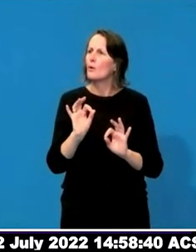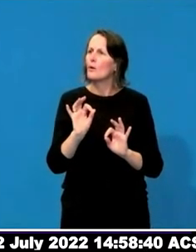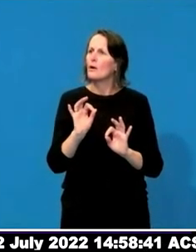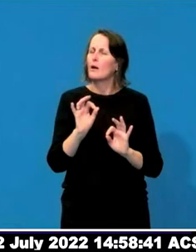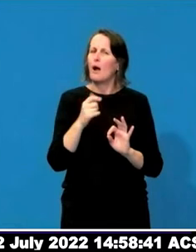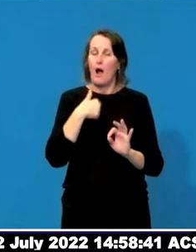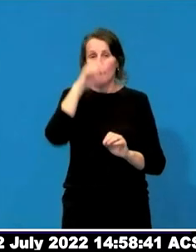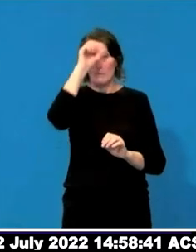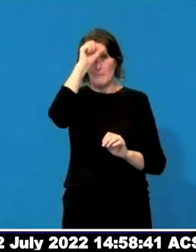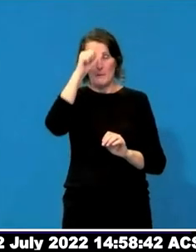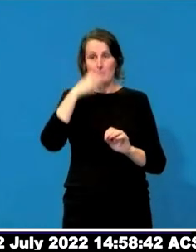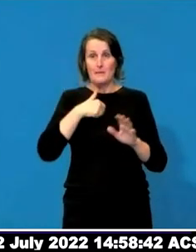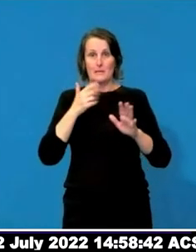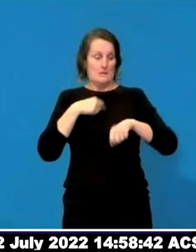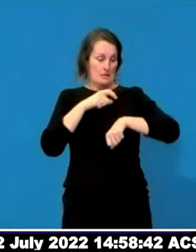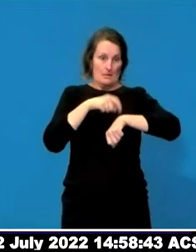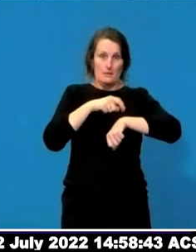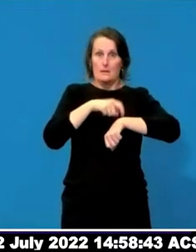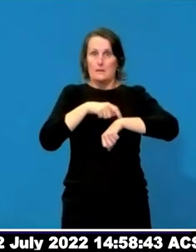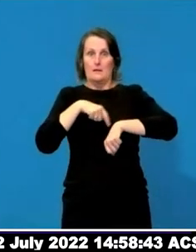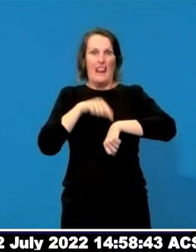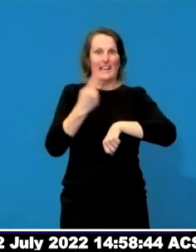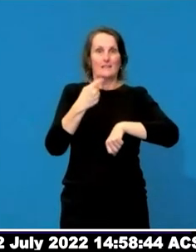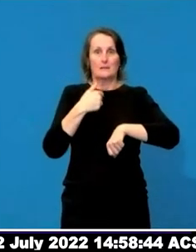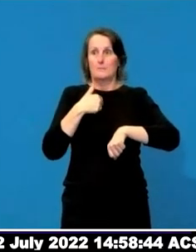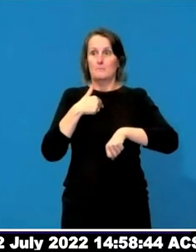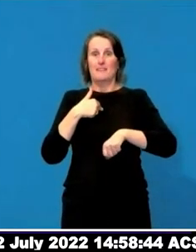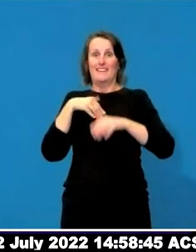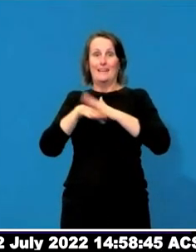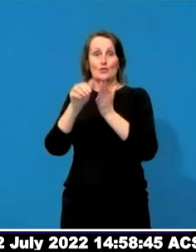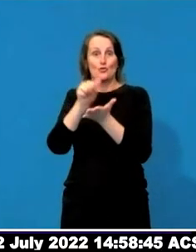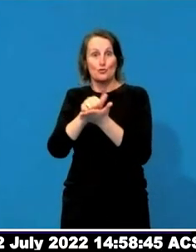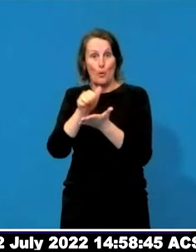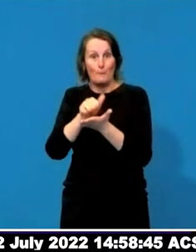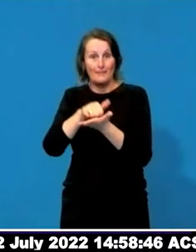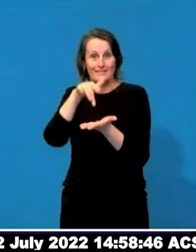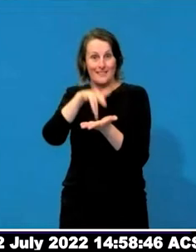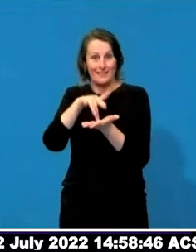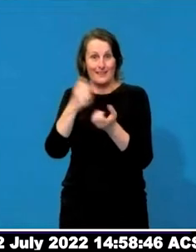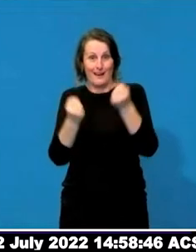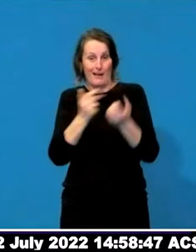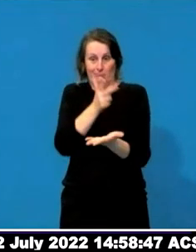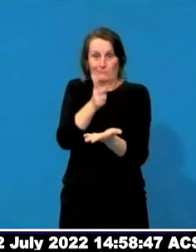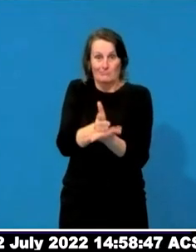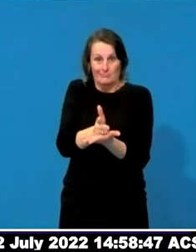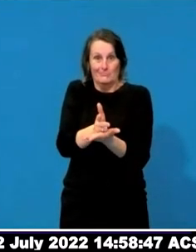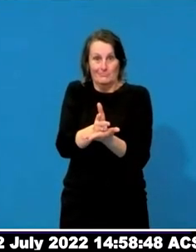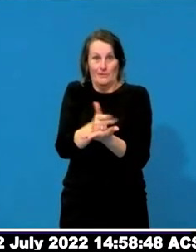pulled up at a shopping centre car park, got on the phone and did a phone consult in the car park with these potential new clients